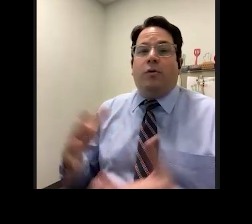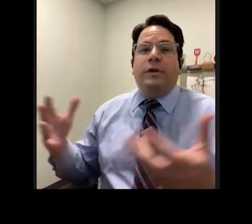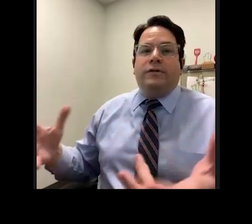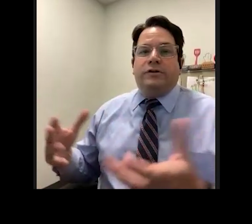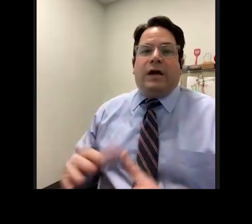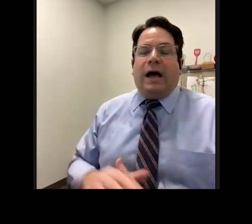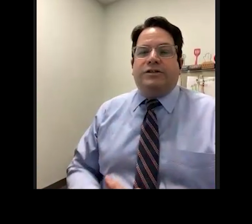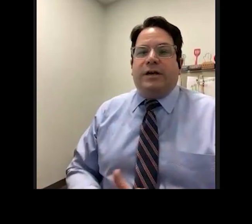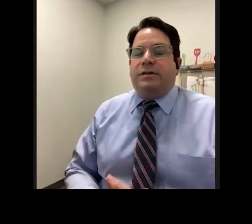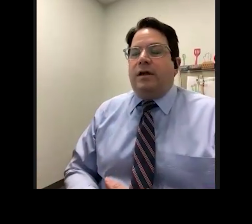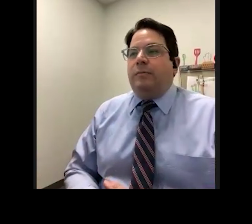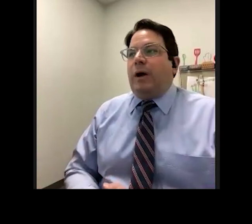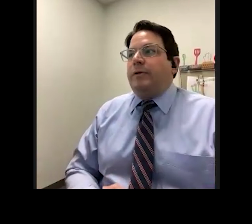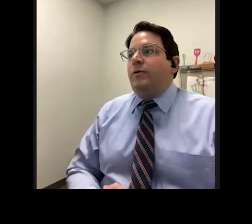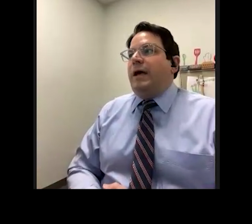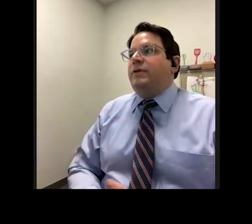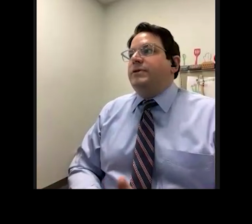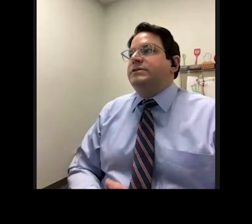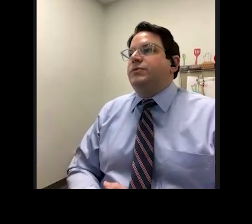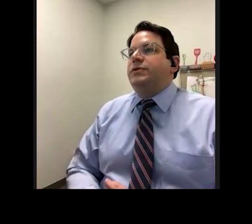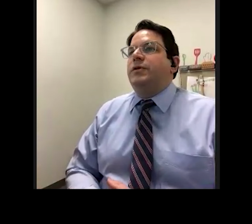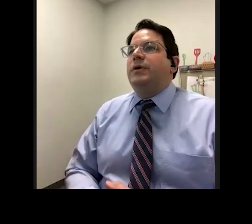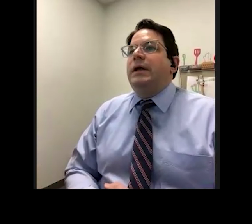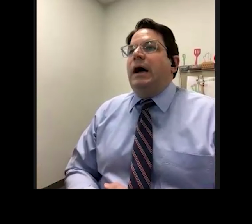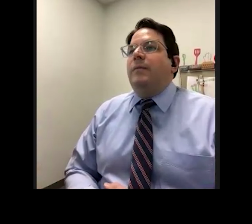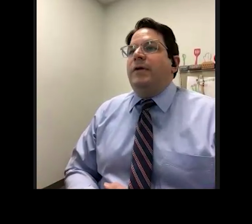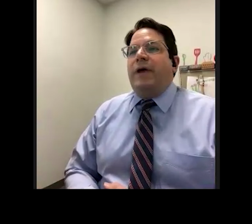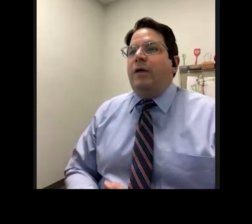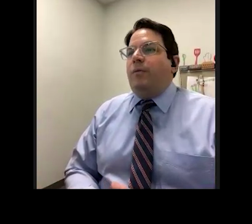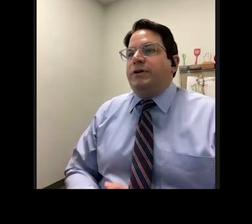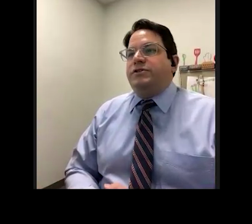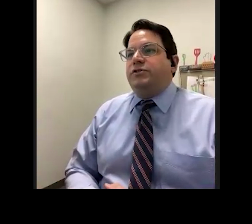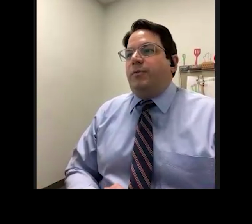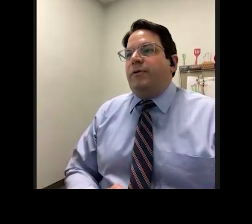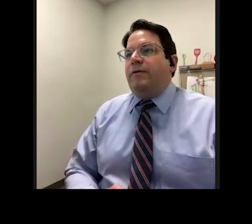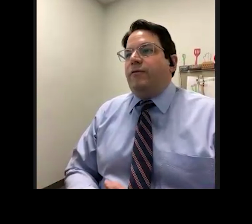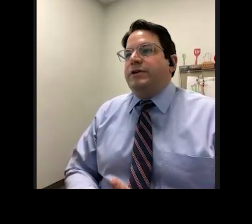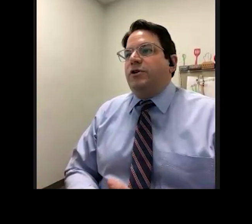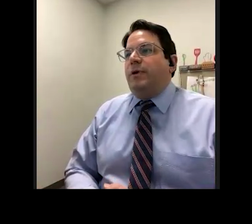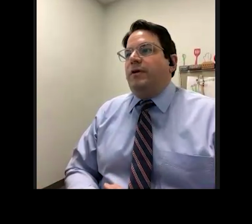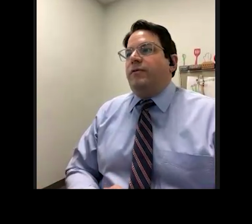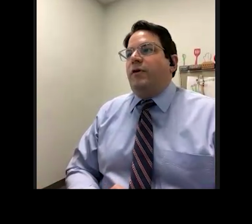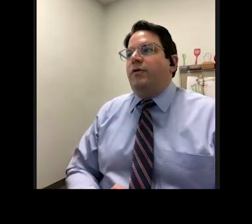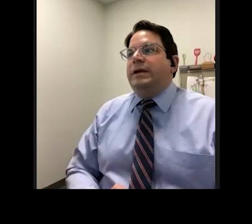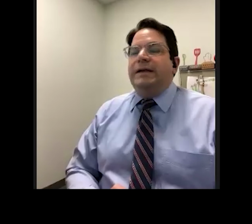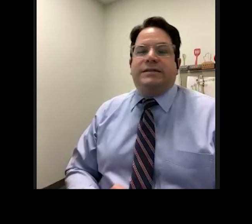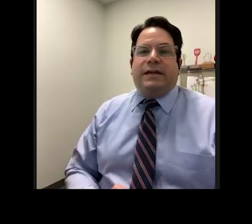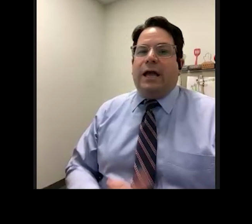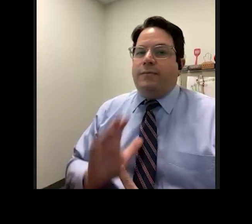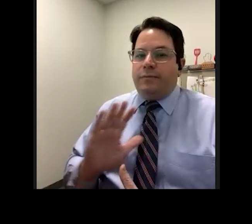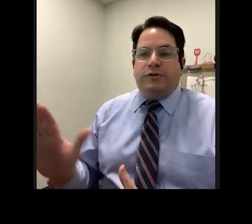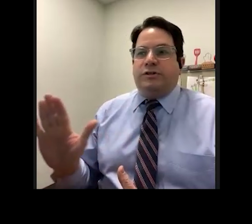And if they don't, there's a high chance that they probably don't have any business with you. If anyone presses you to provide information or money over the phone, it's a scam.